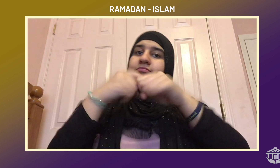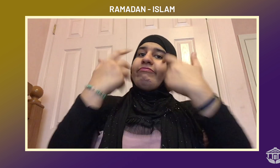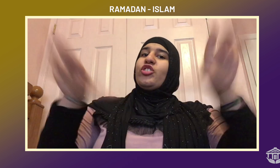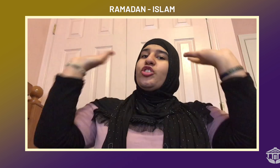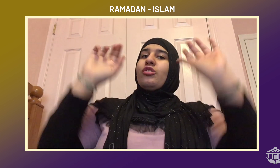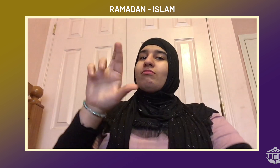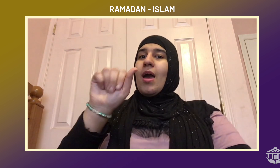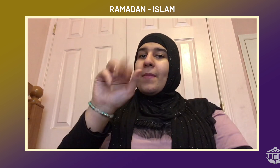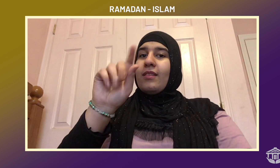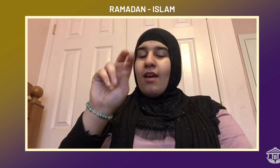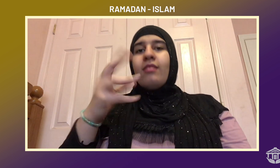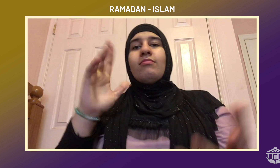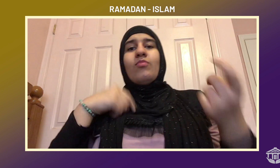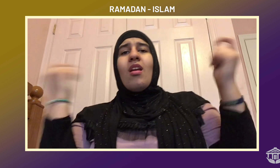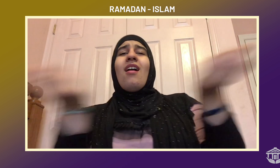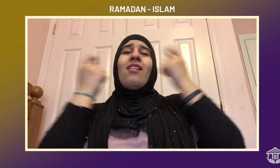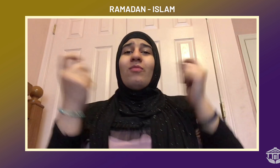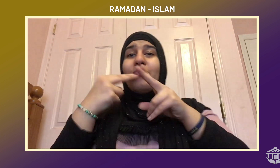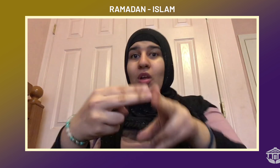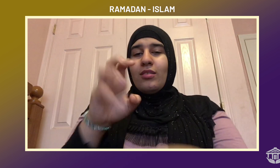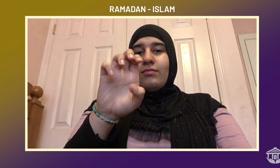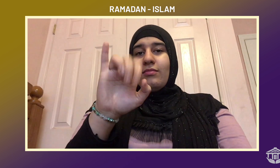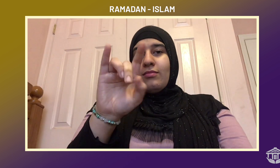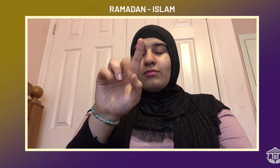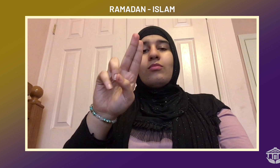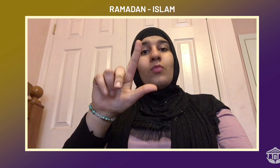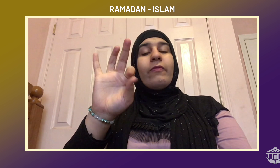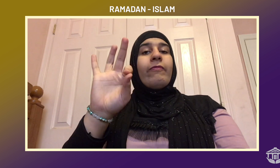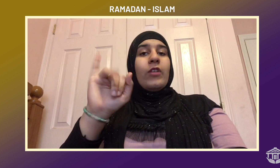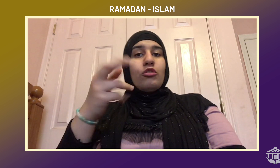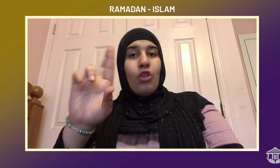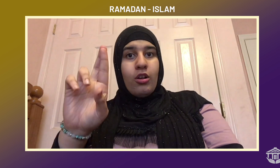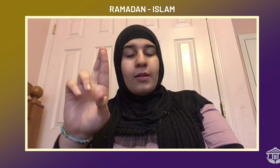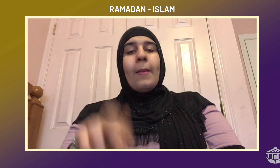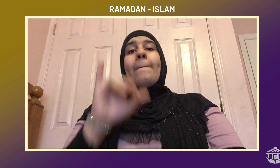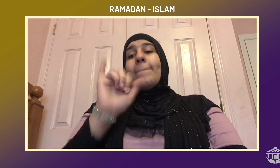are ready to break the fast. At the end of Ramadan we celebrate with something called Eid al-Fitr.